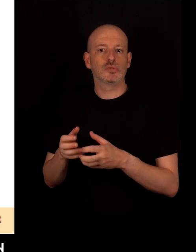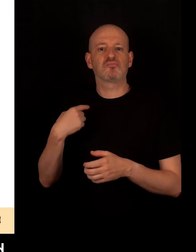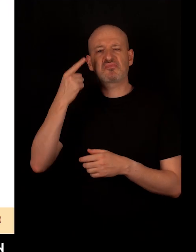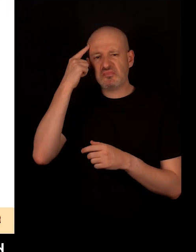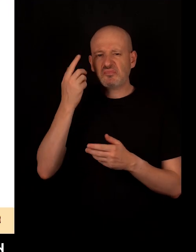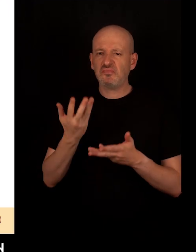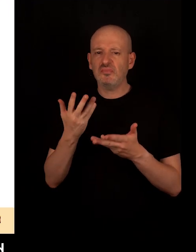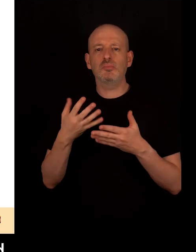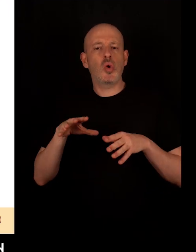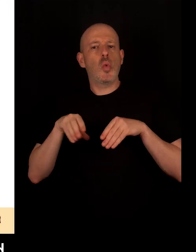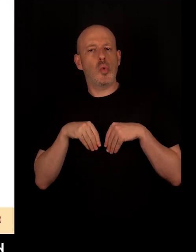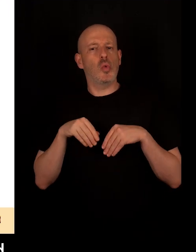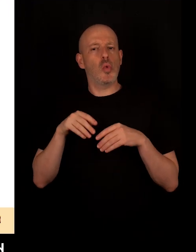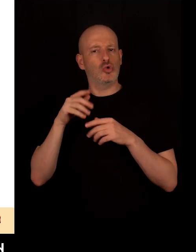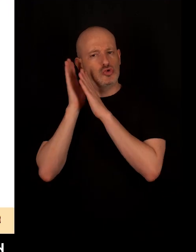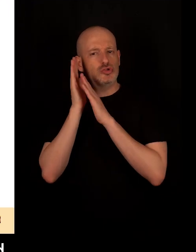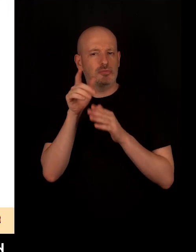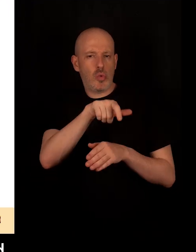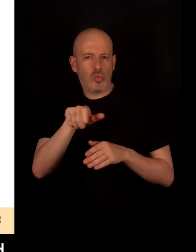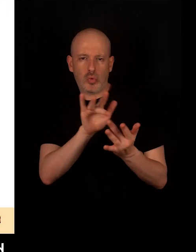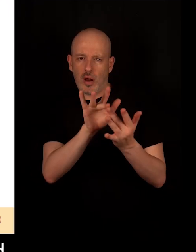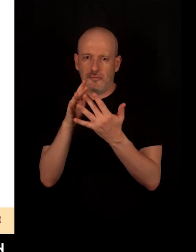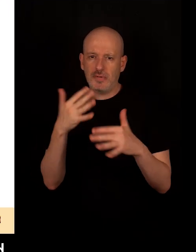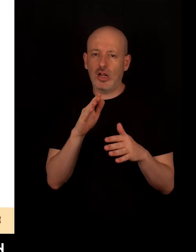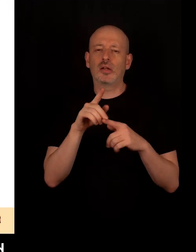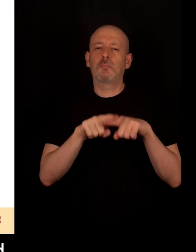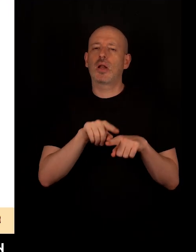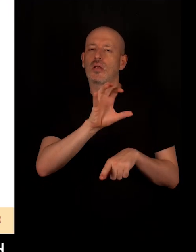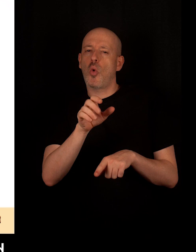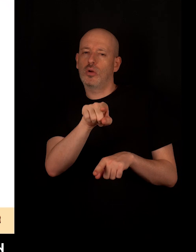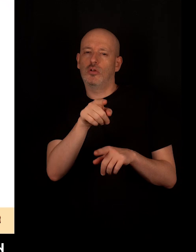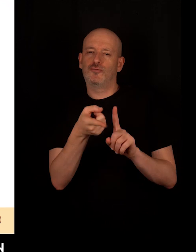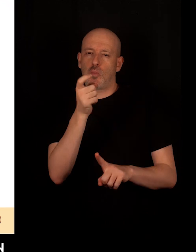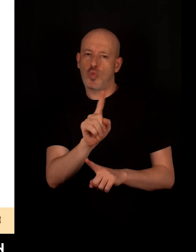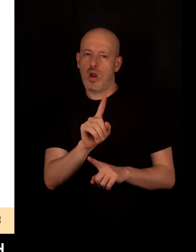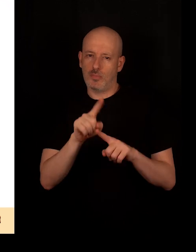I think already some hosts were contacted, depending on the country you are based at.